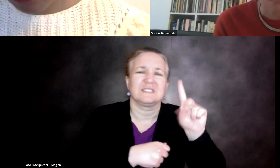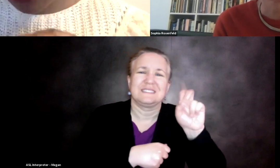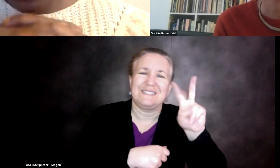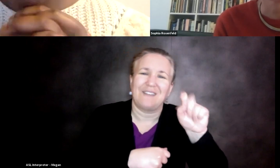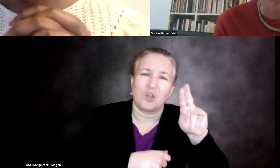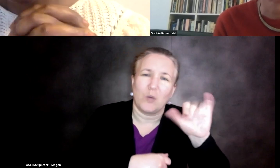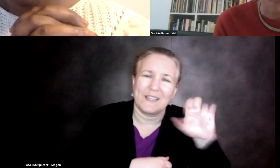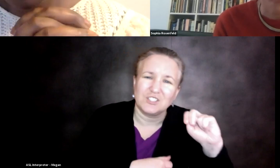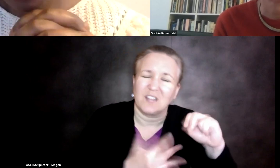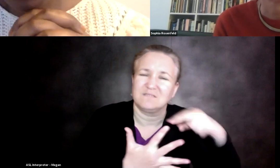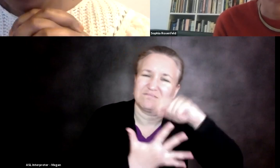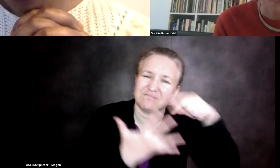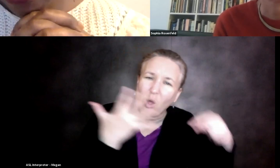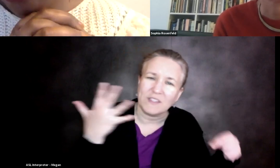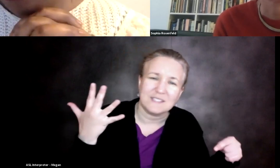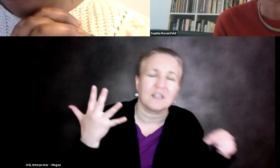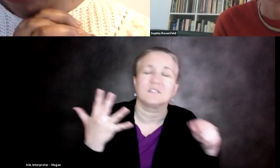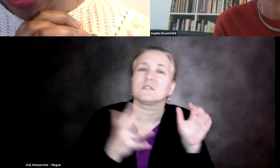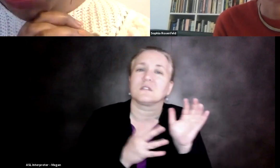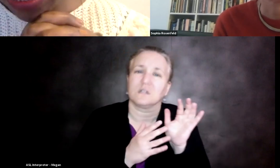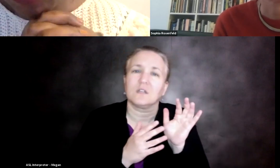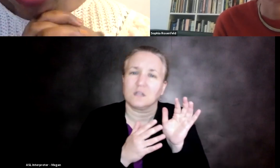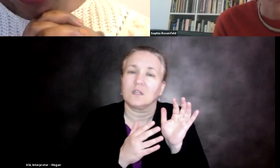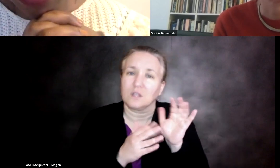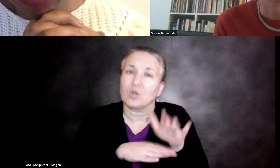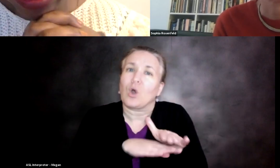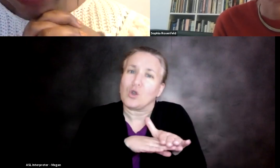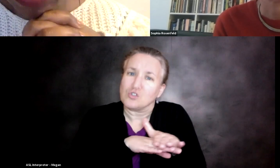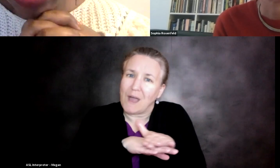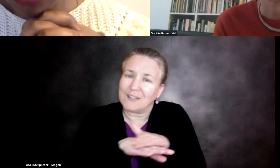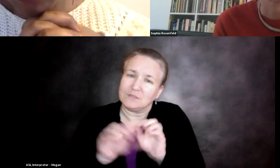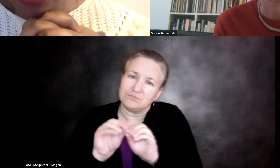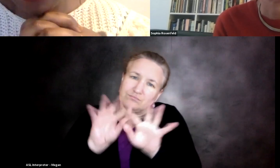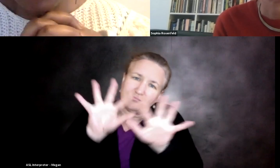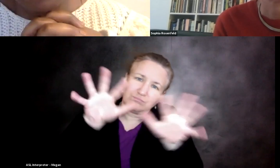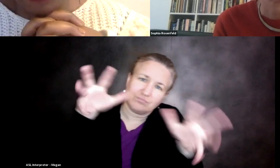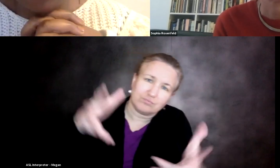all these things, they've gradually spread to other parts of the world, as well.